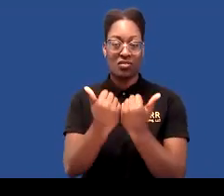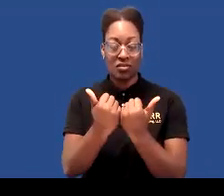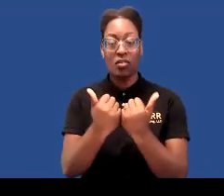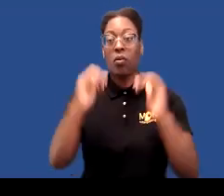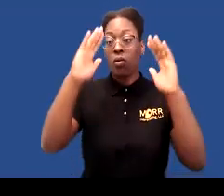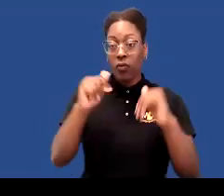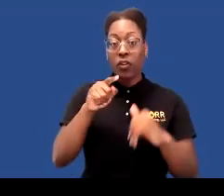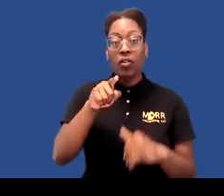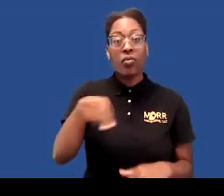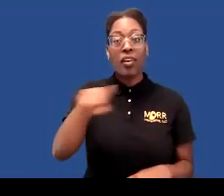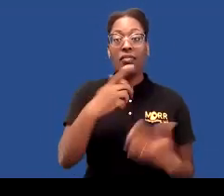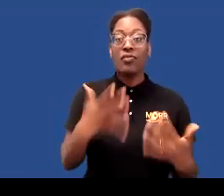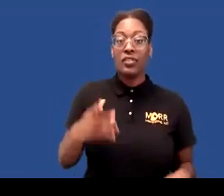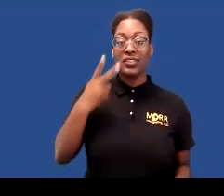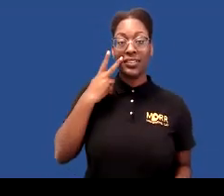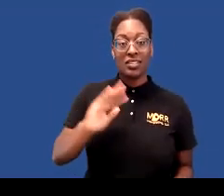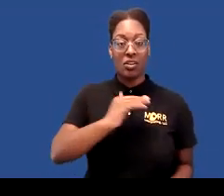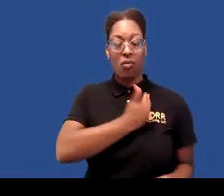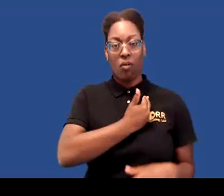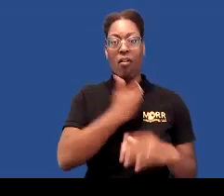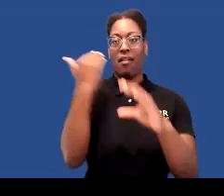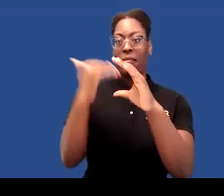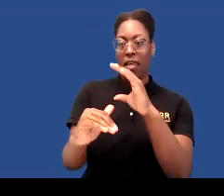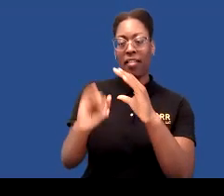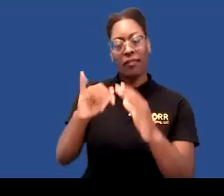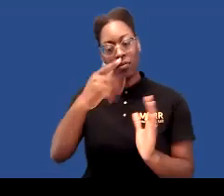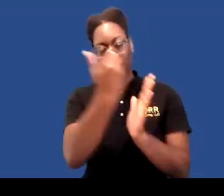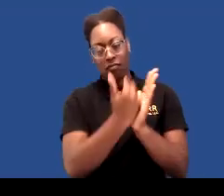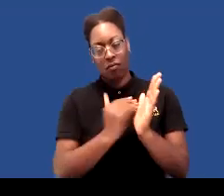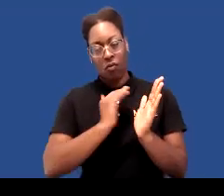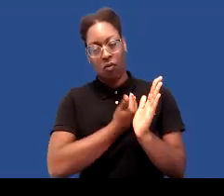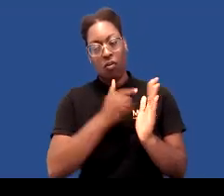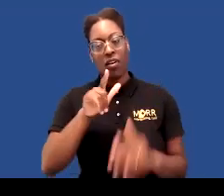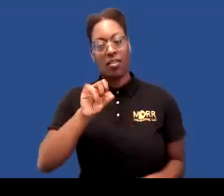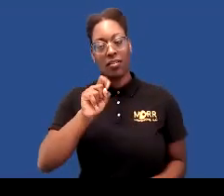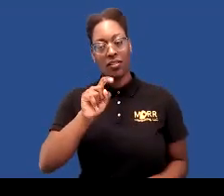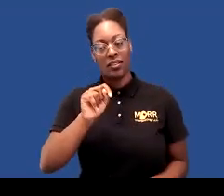that we now are an official association. We really hope that you'll become a member.